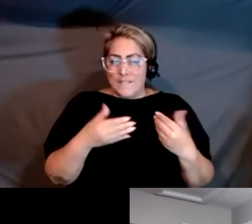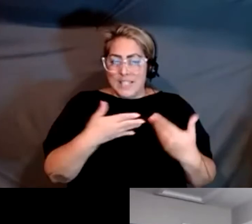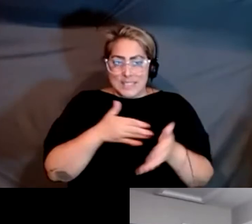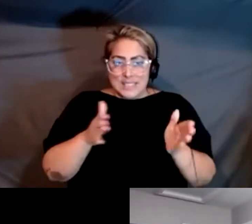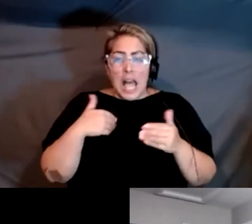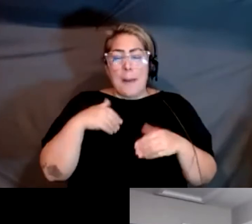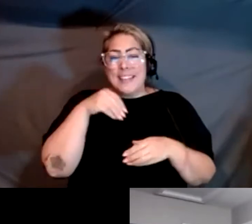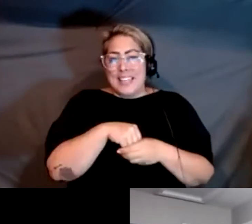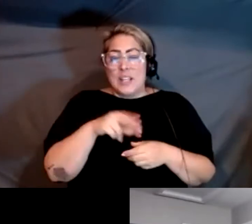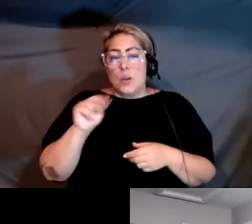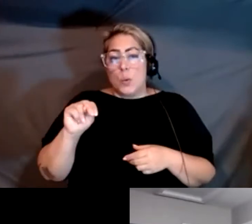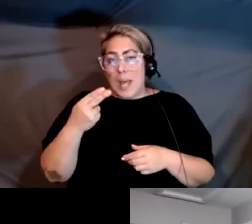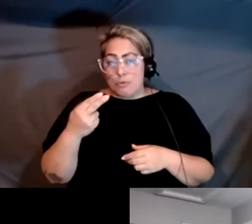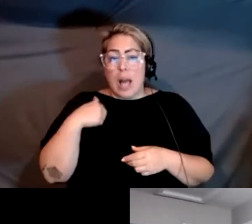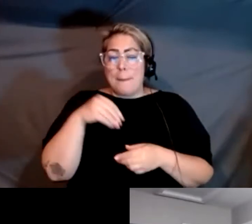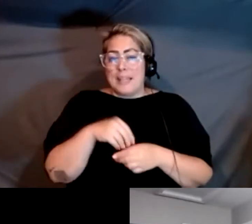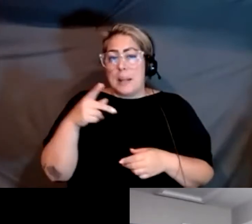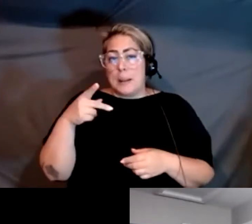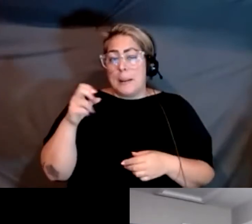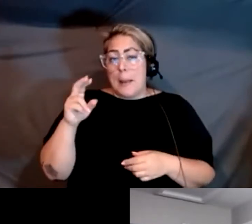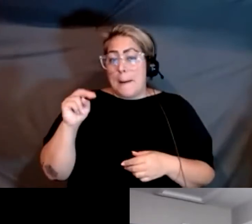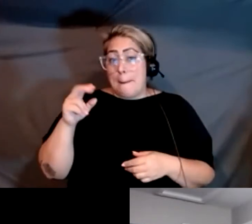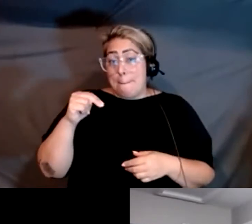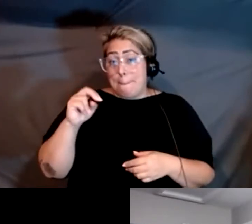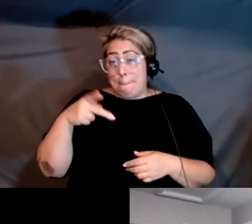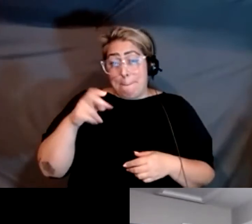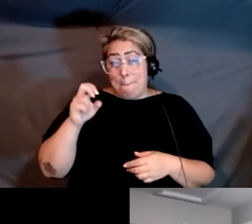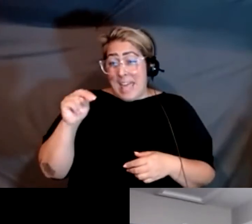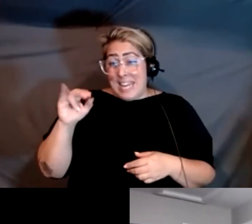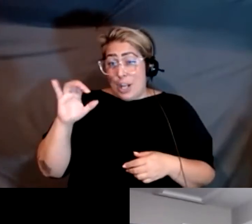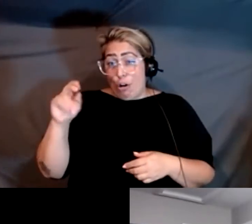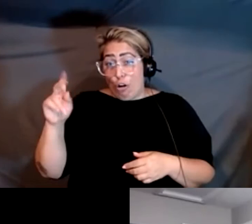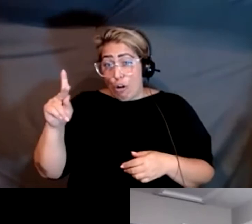Hampshire. On [indiscernible] land. And I'm wearing a dark purple shirt with long